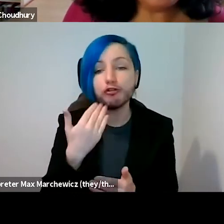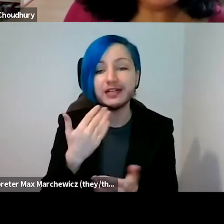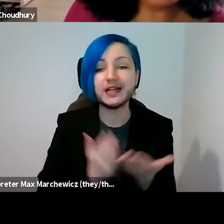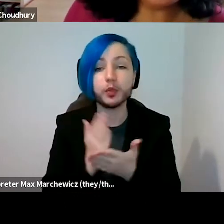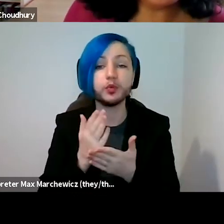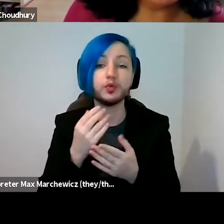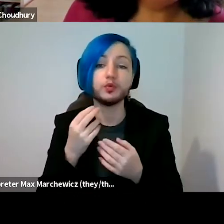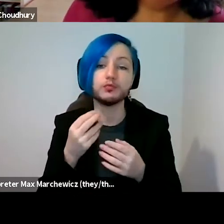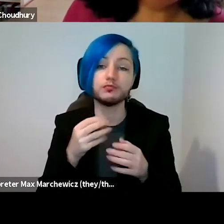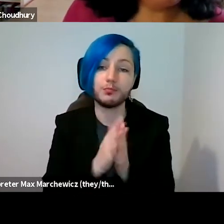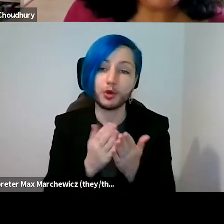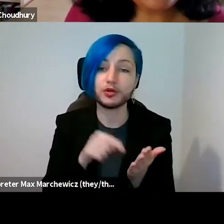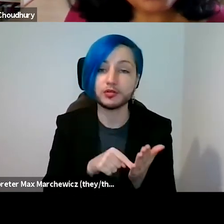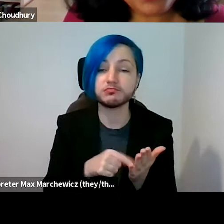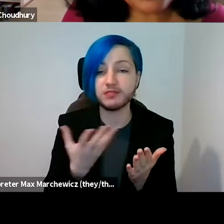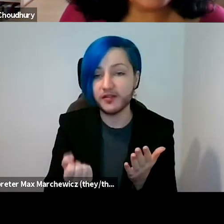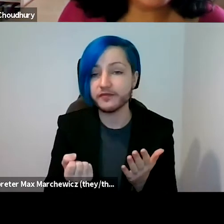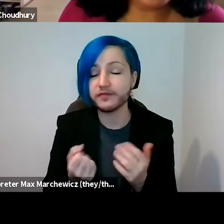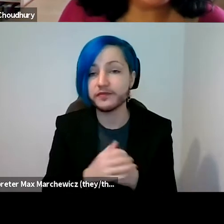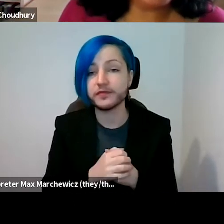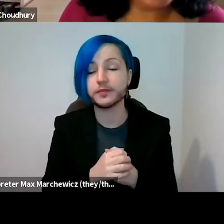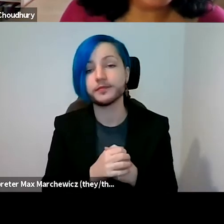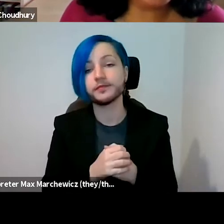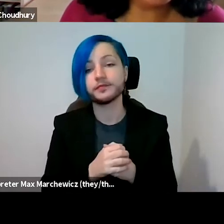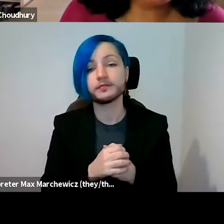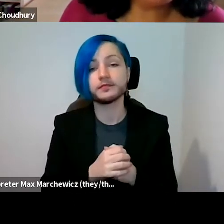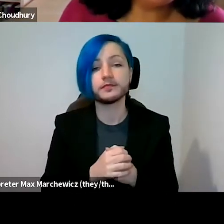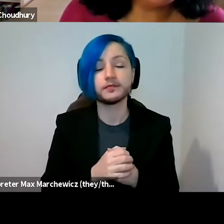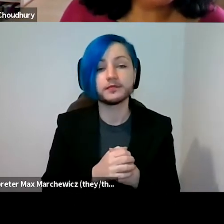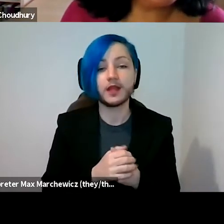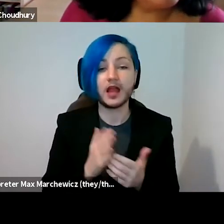but in fact, so great is Joseph's fondness for smoking